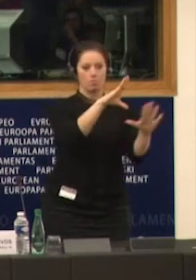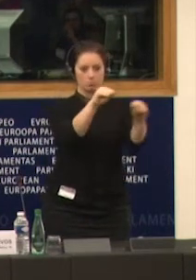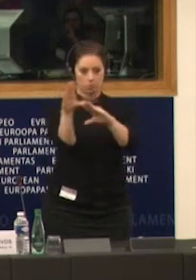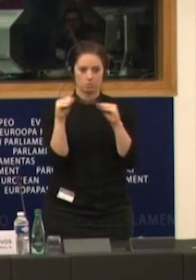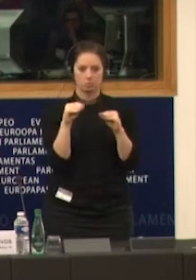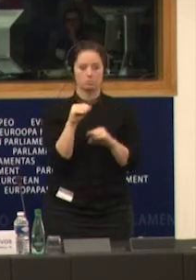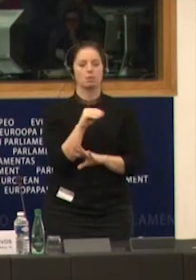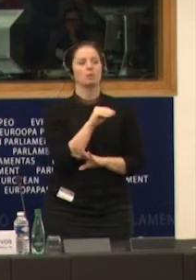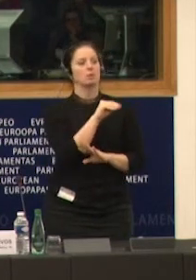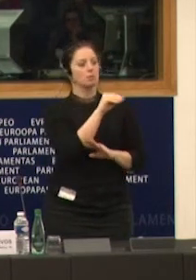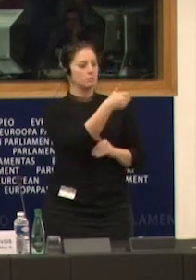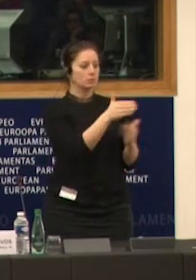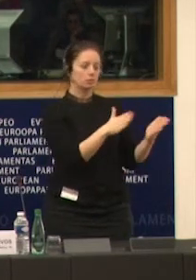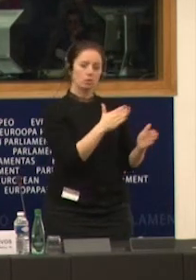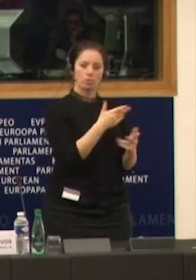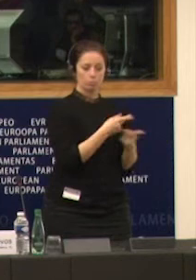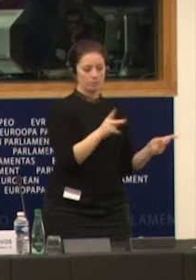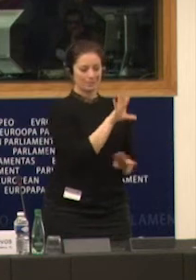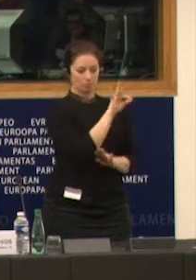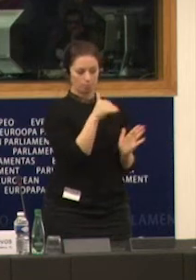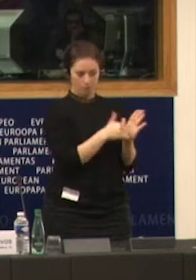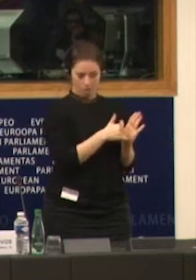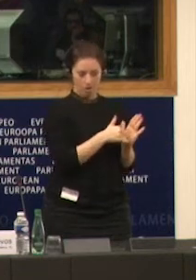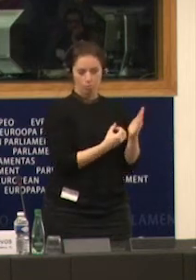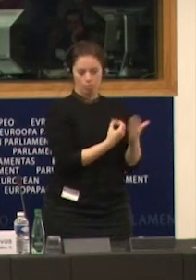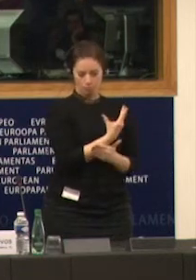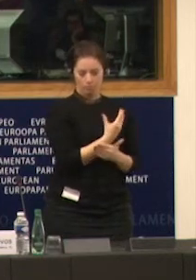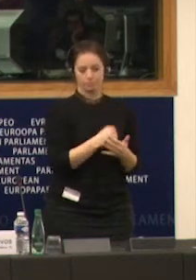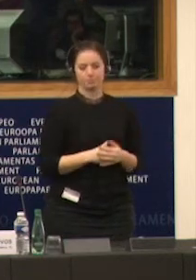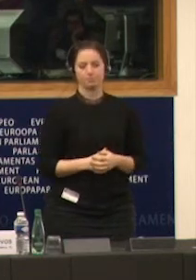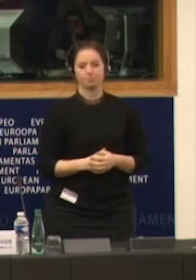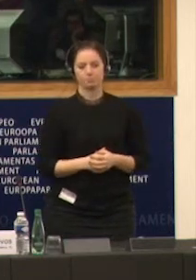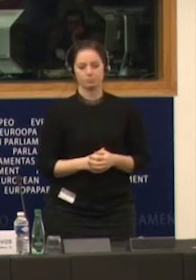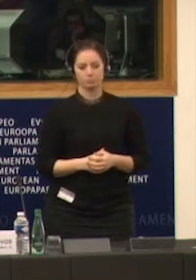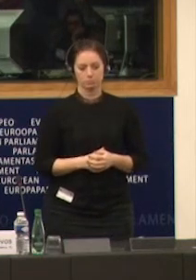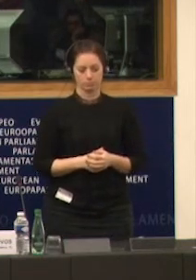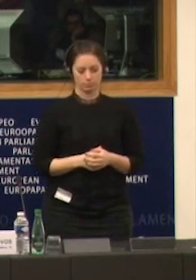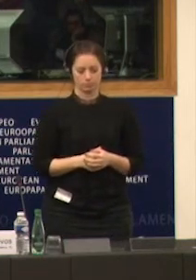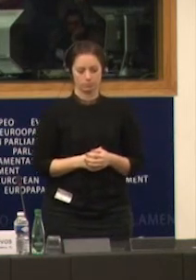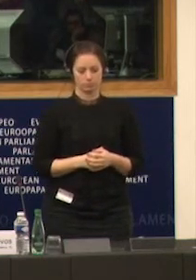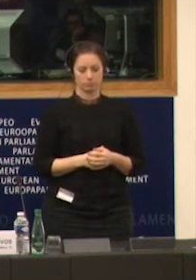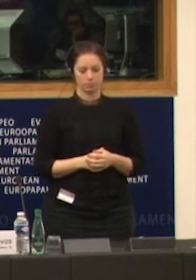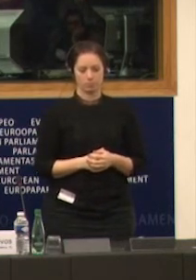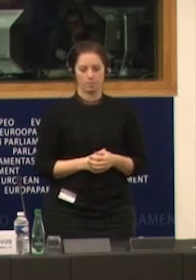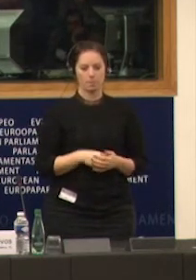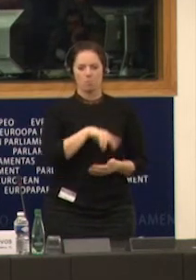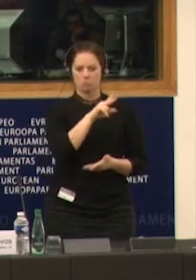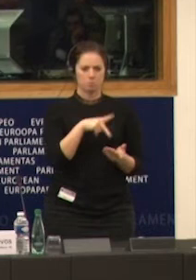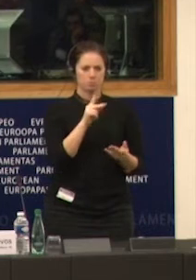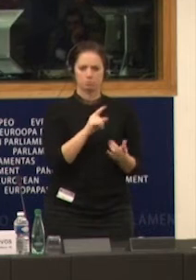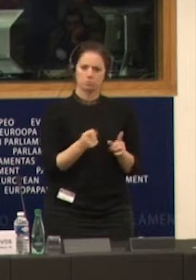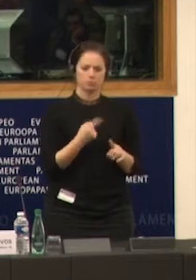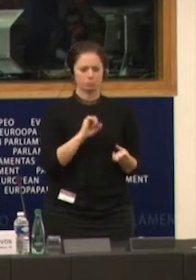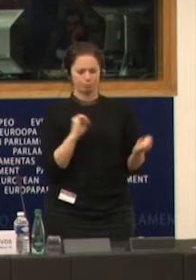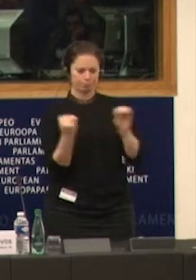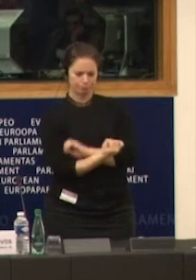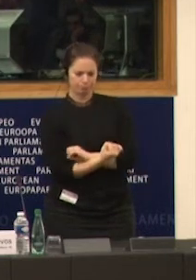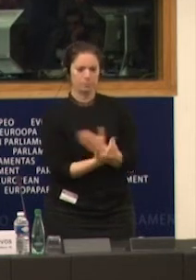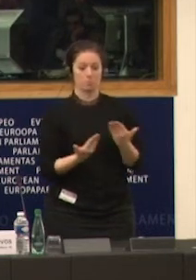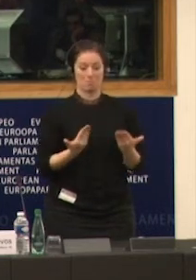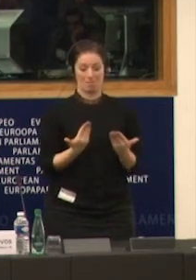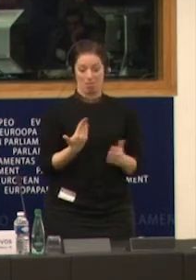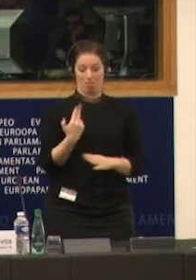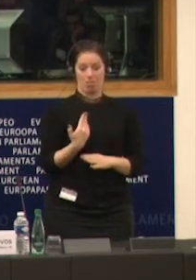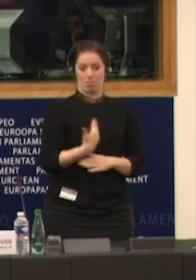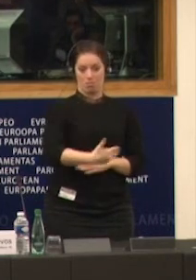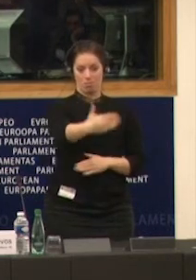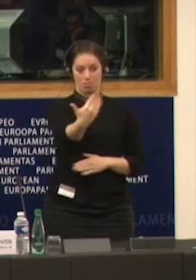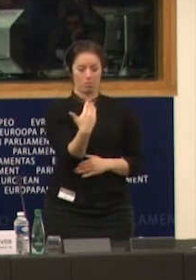changes is that municipalities will become responsible. So there will be a decentralisation when it comes